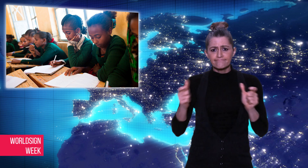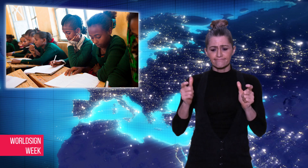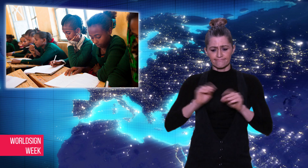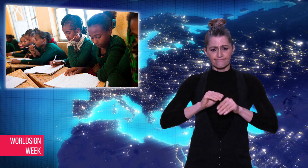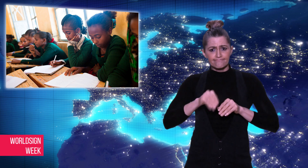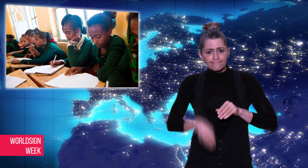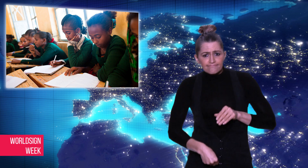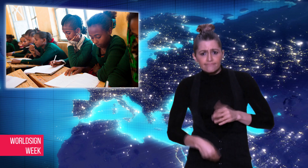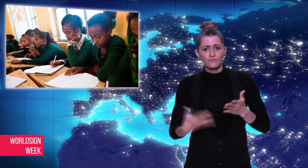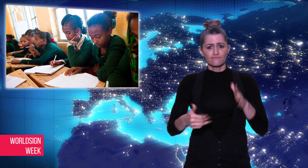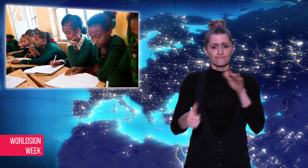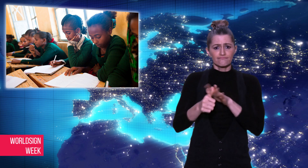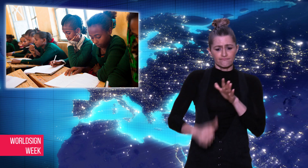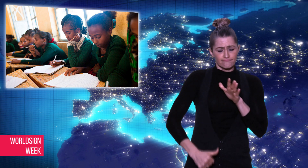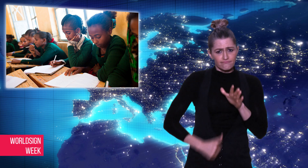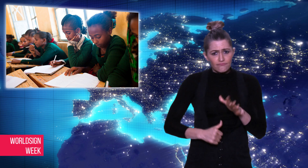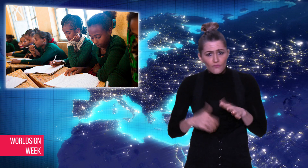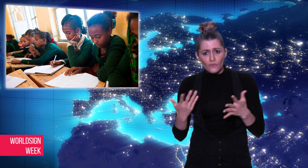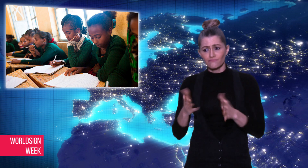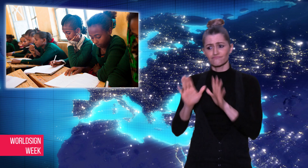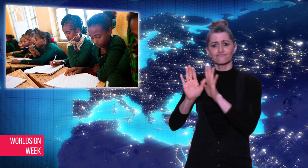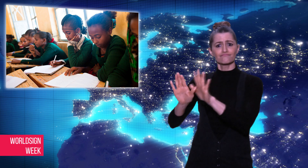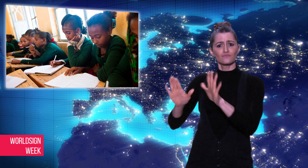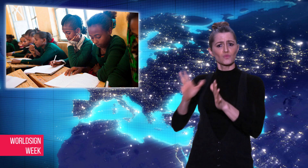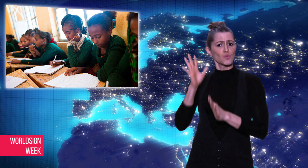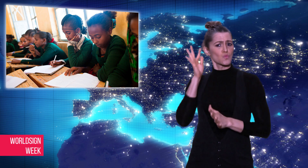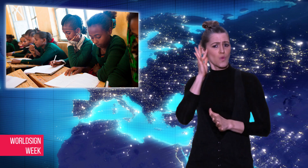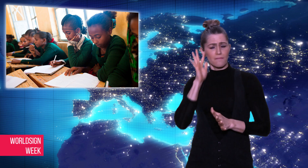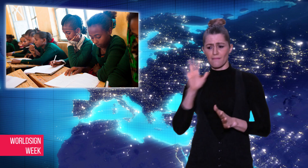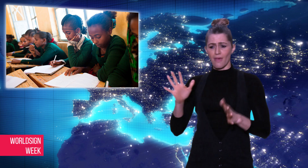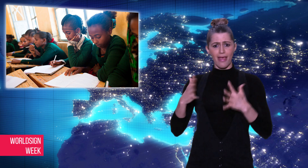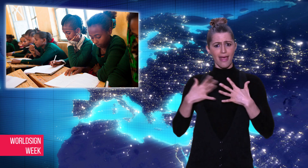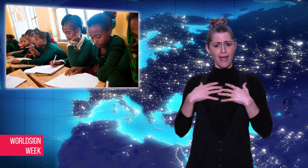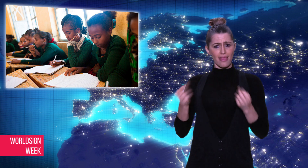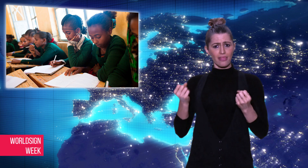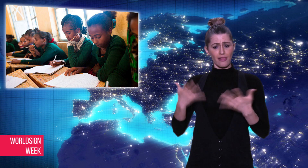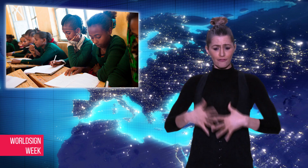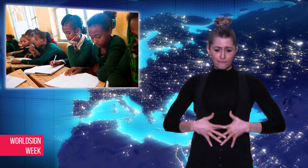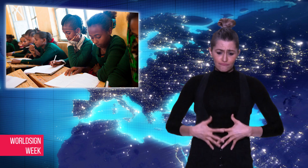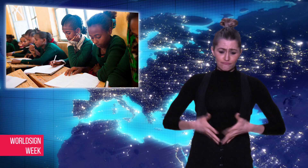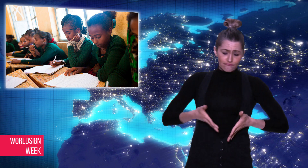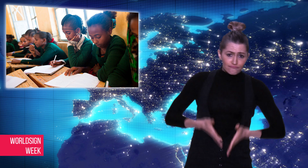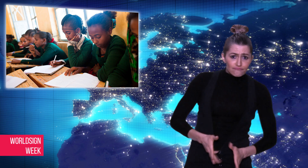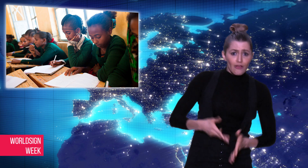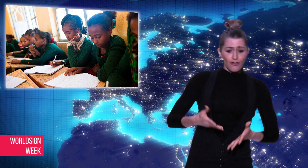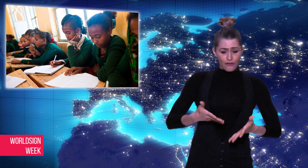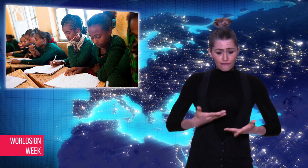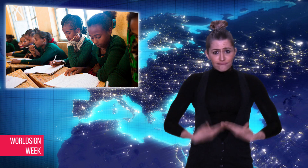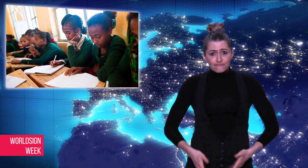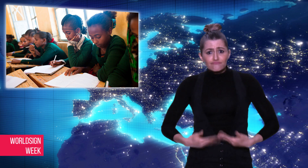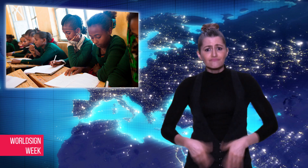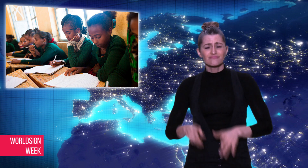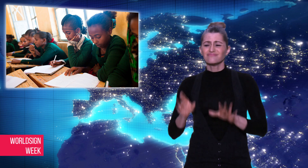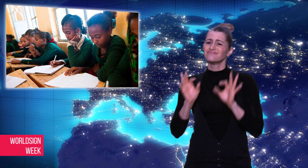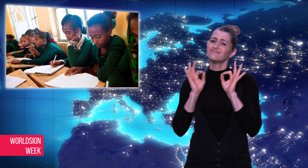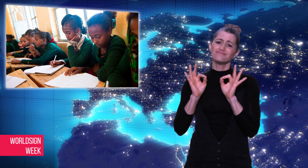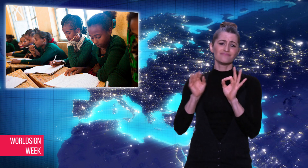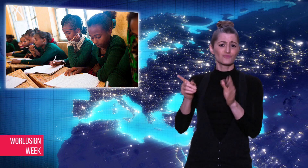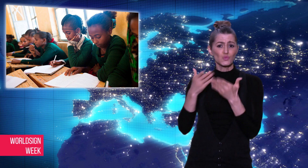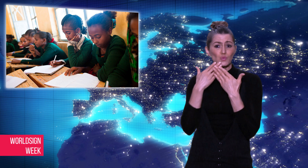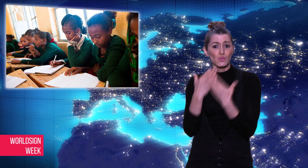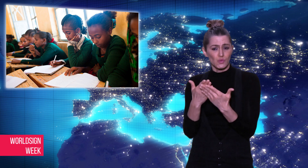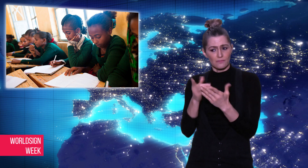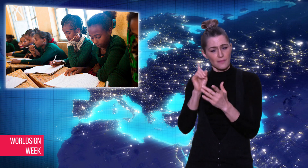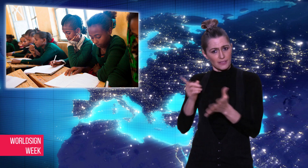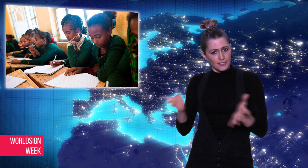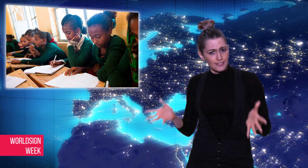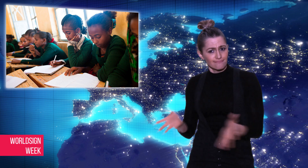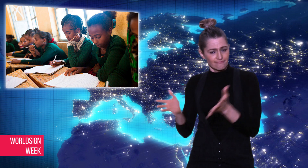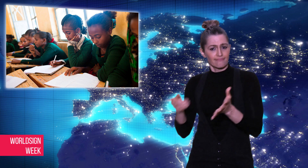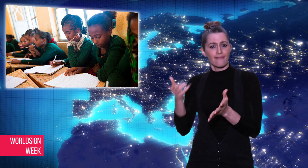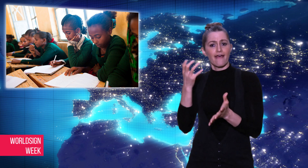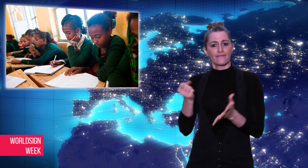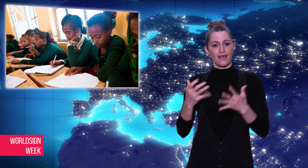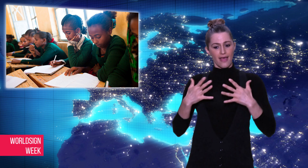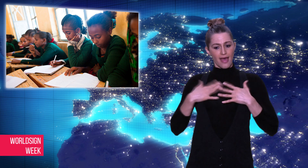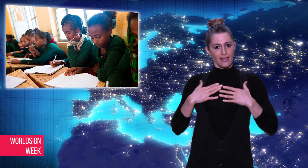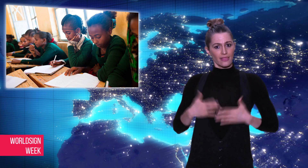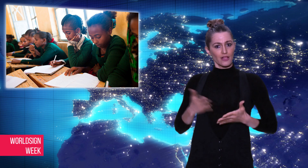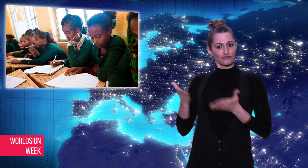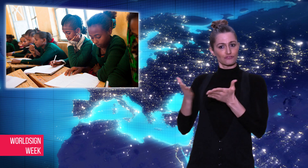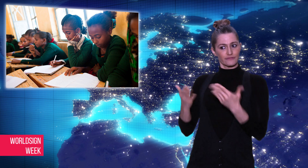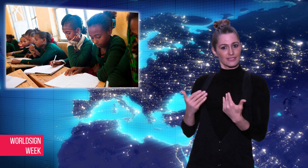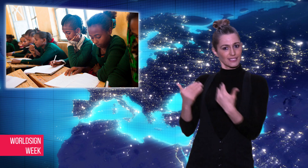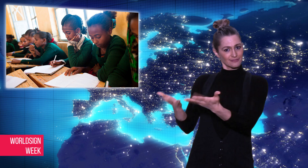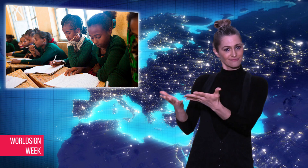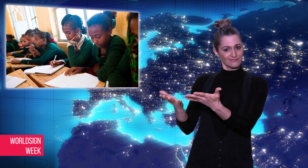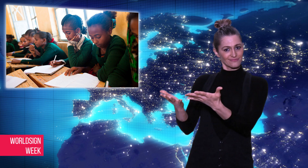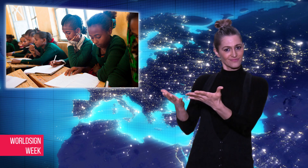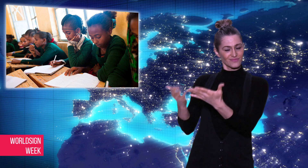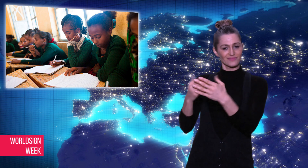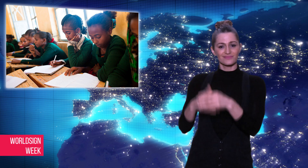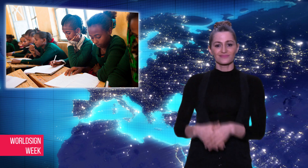and safe sanitation and reproductive health services.